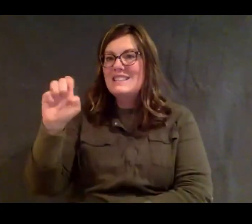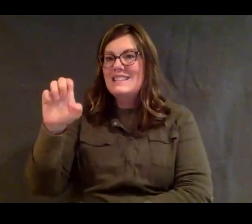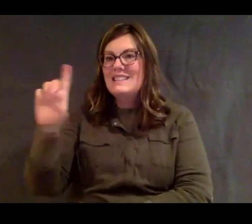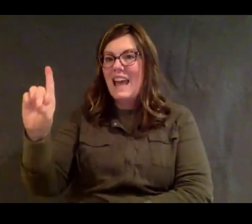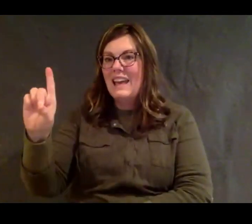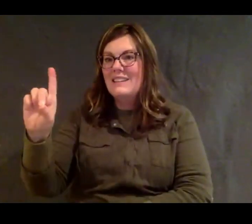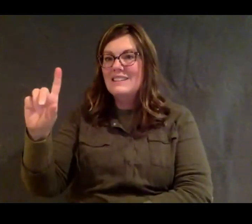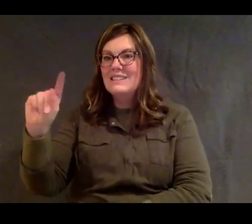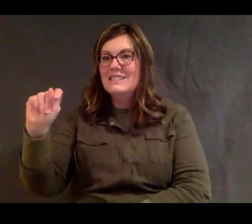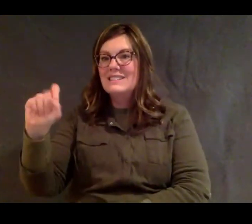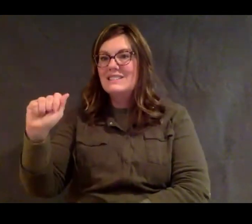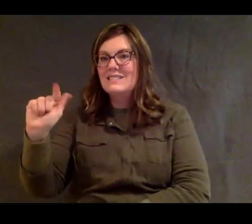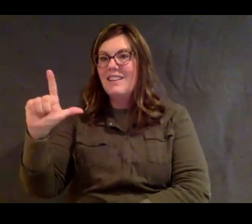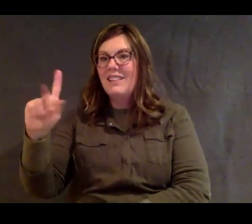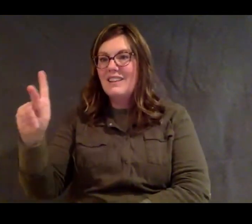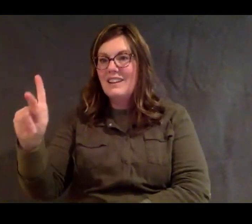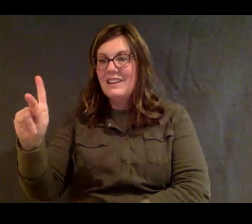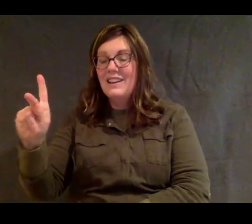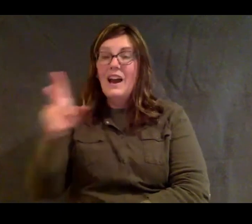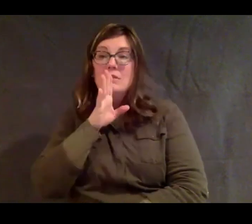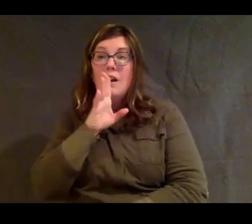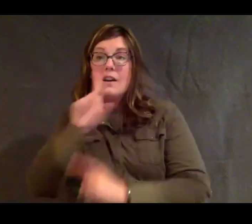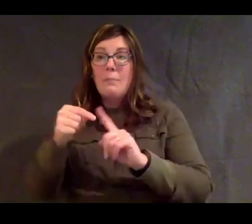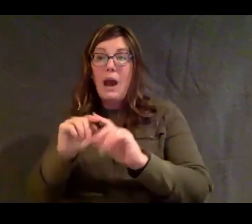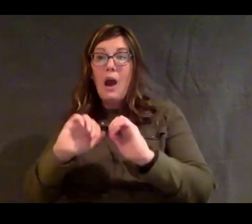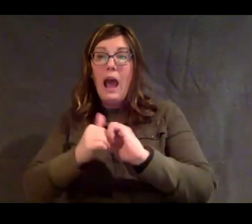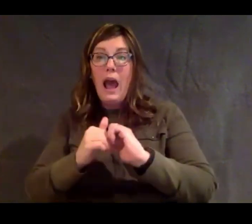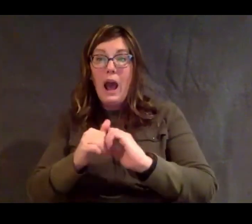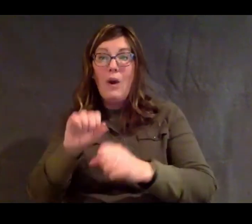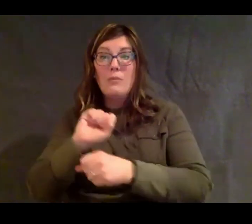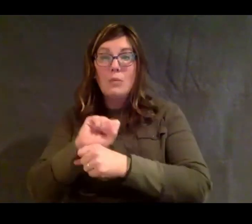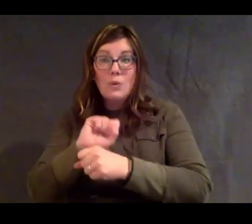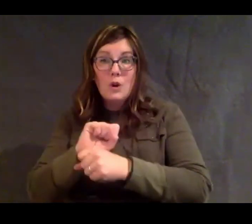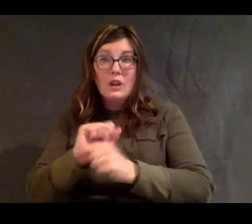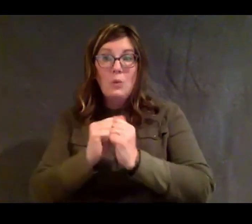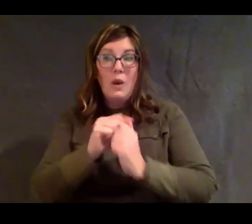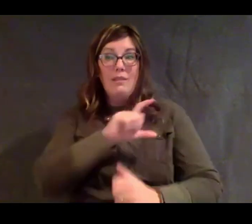the work i'm doing with law enforcement to bring more mental health resources into our communities